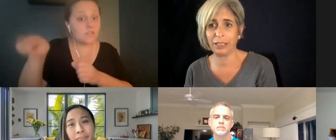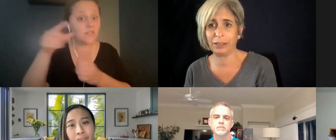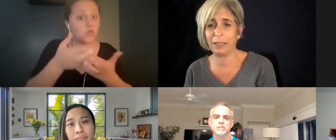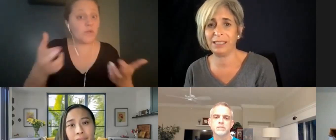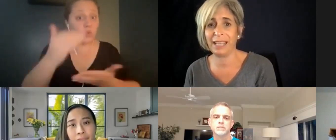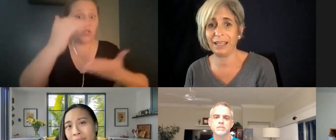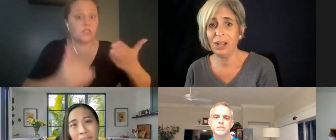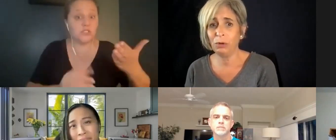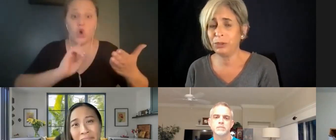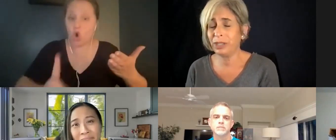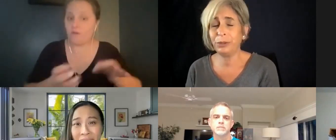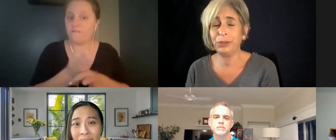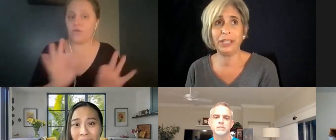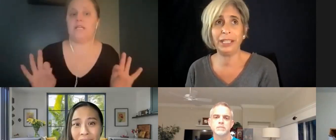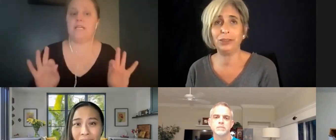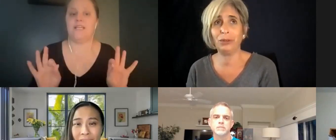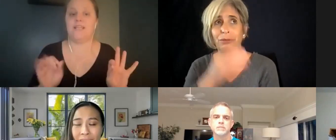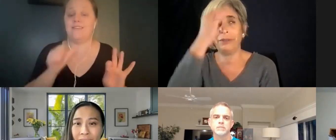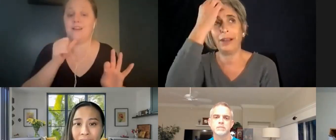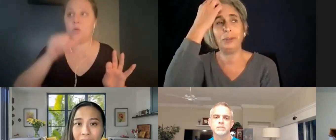they're not extra expenses and what, Michelle, what you're saying is so